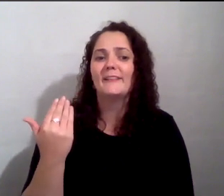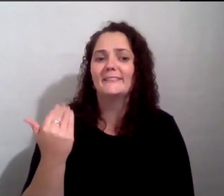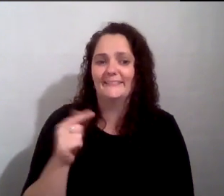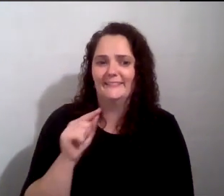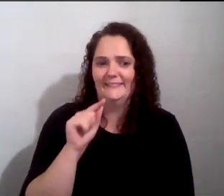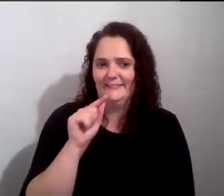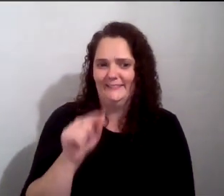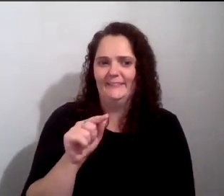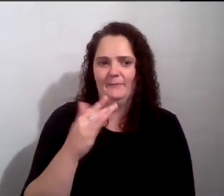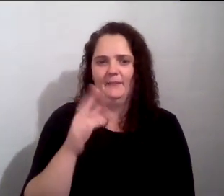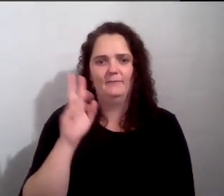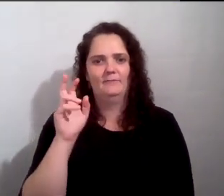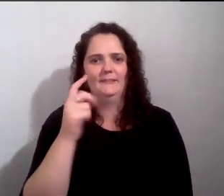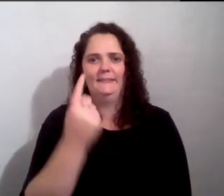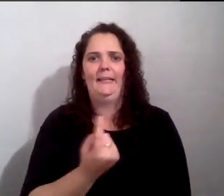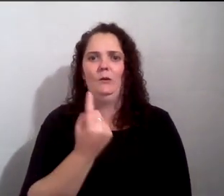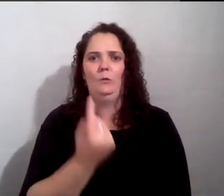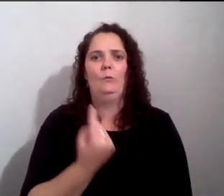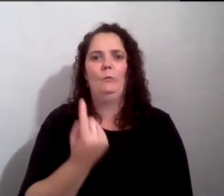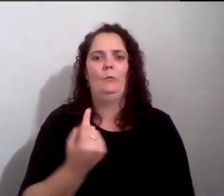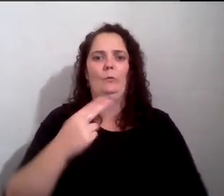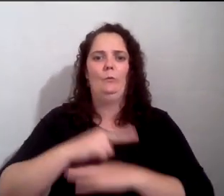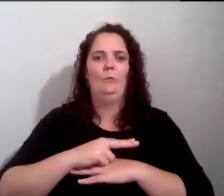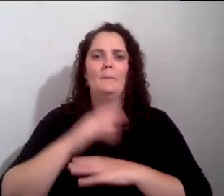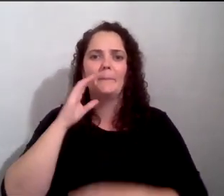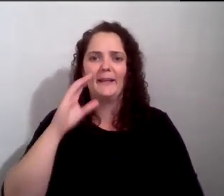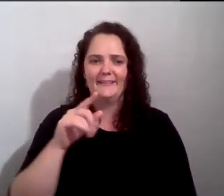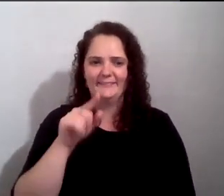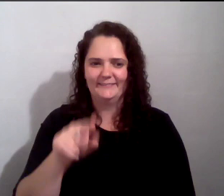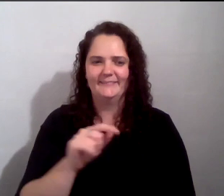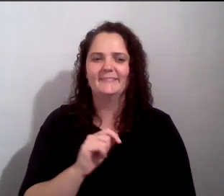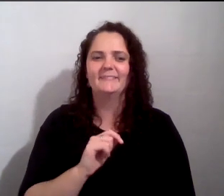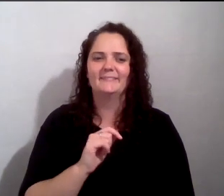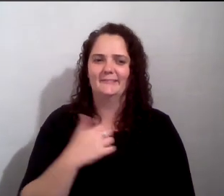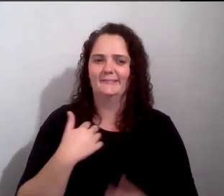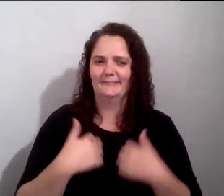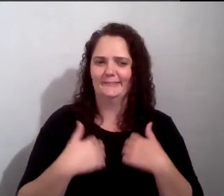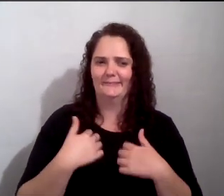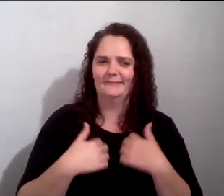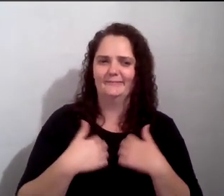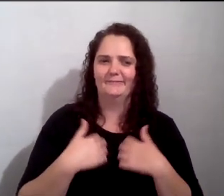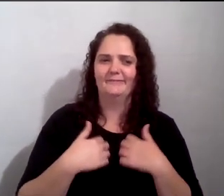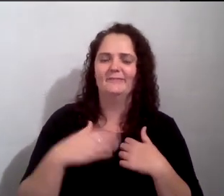to a more recent work which is The Single Bed. Now that's in the Griffith University's Art Collection, I must